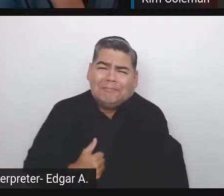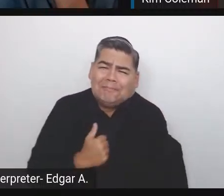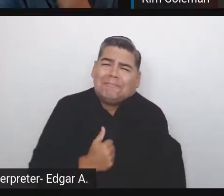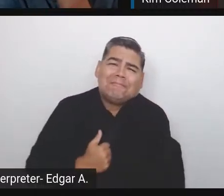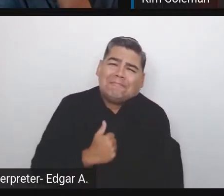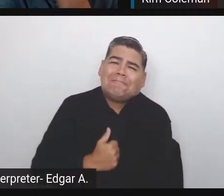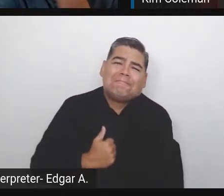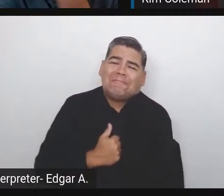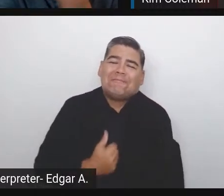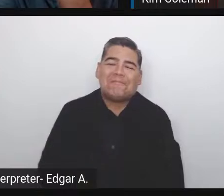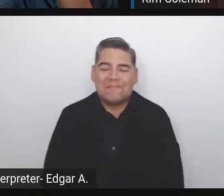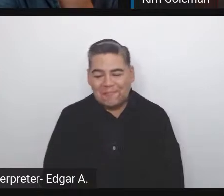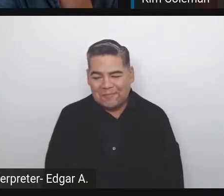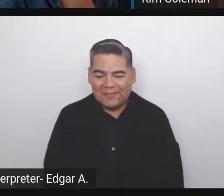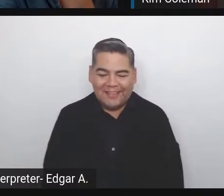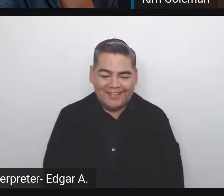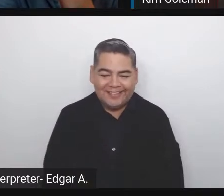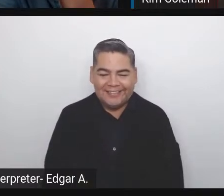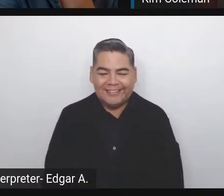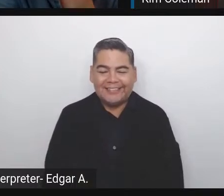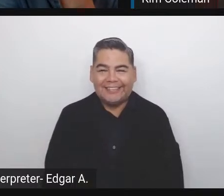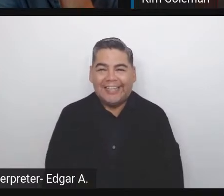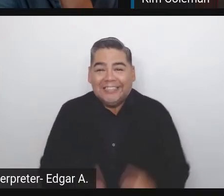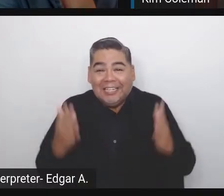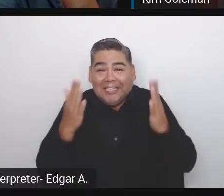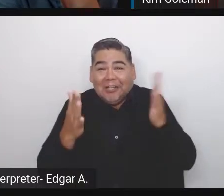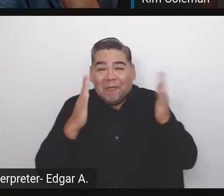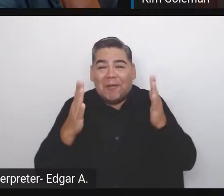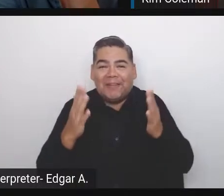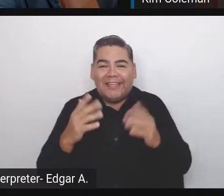Ole Guldberg: . Yes. That is something we argue about daily.